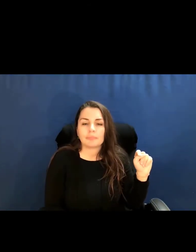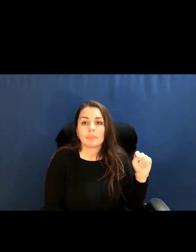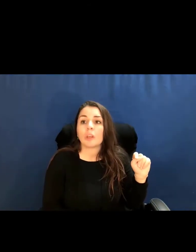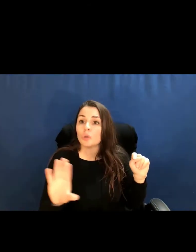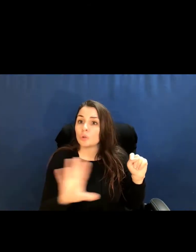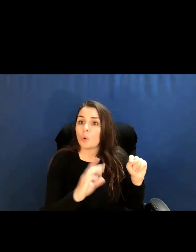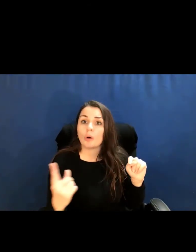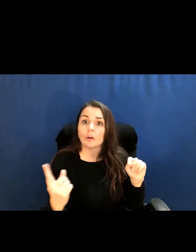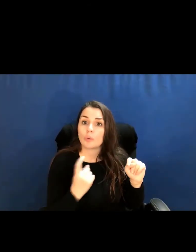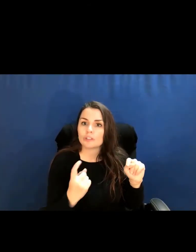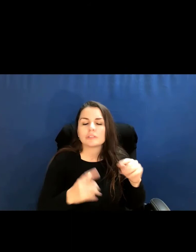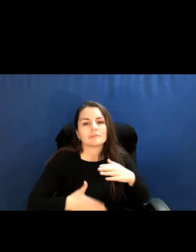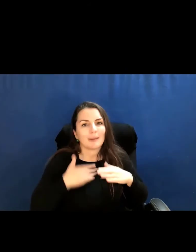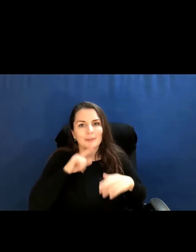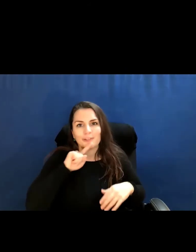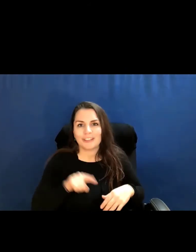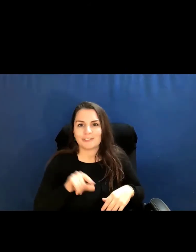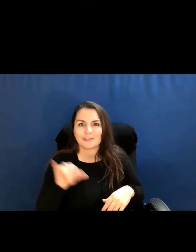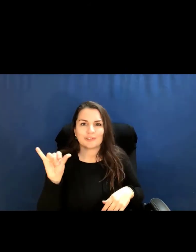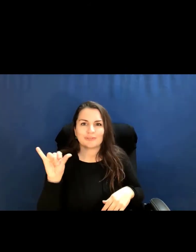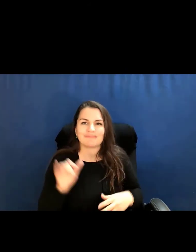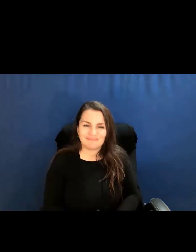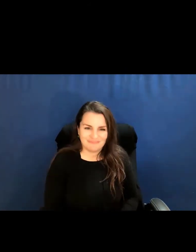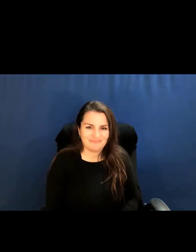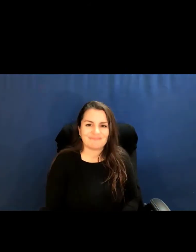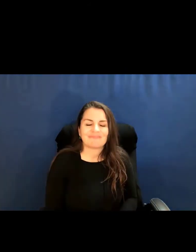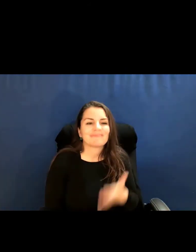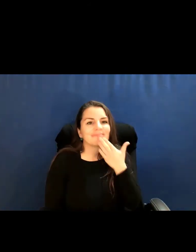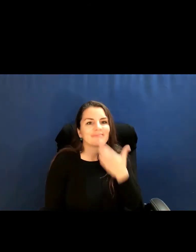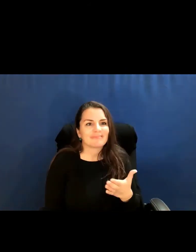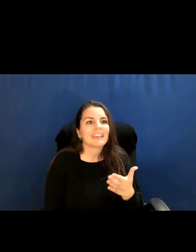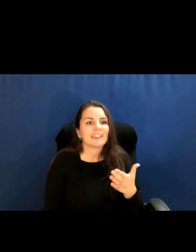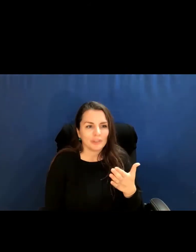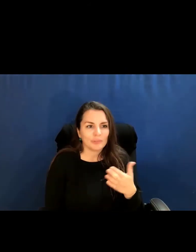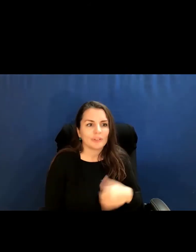when we get to that point. Matt McMahon: Great, thanks, Ashim. I really appreciate